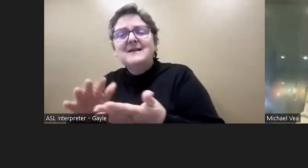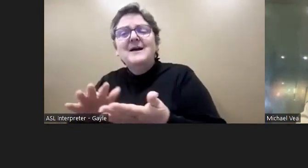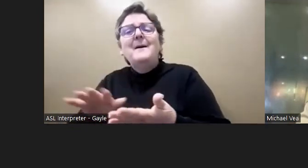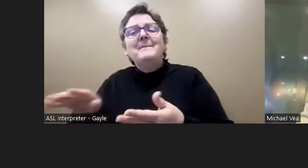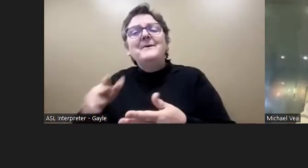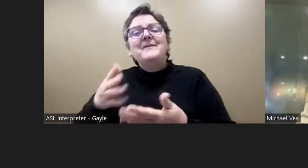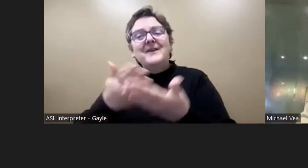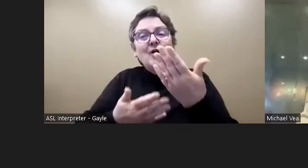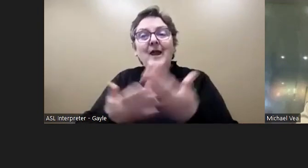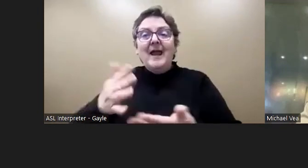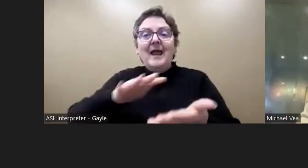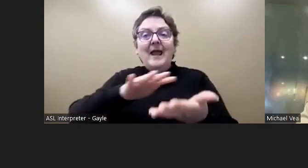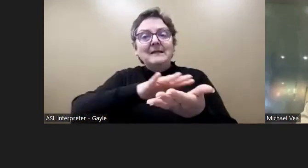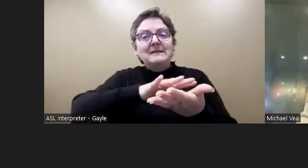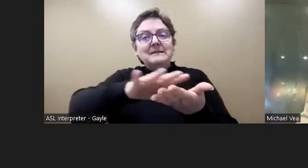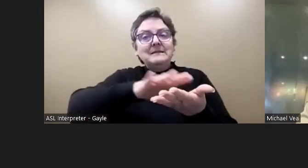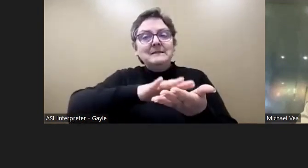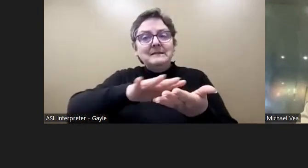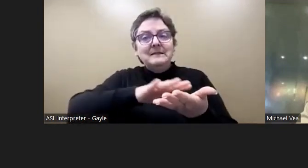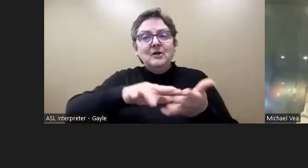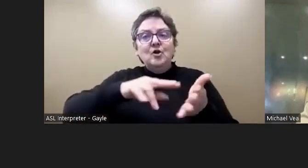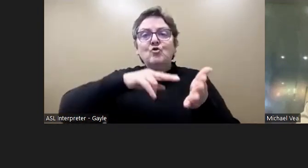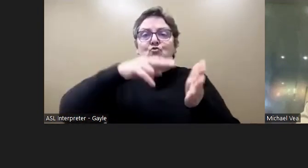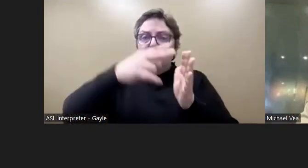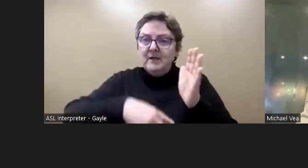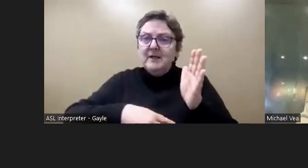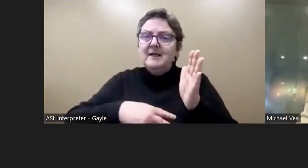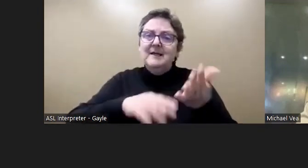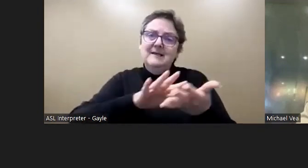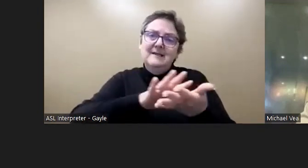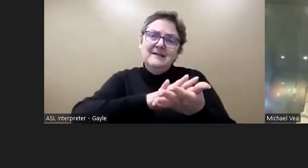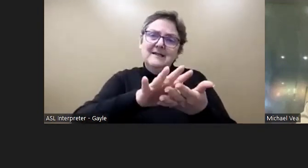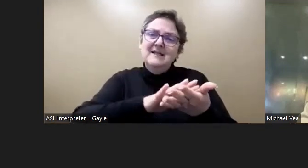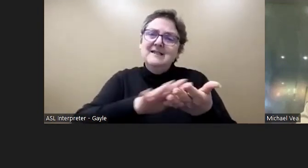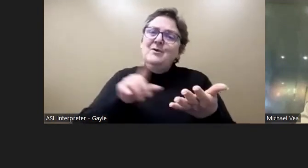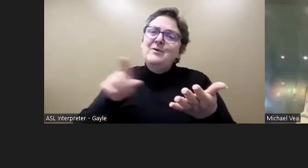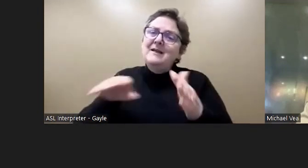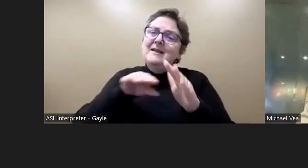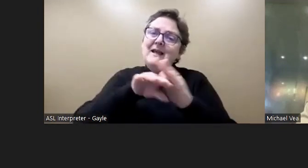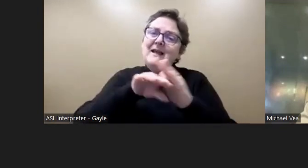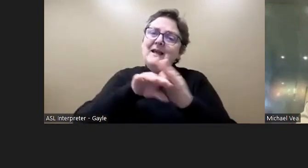would have access to reading books. So that's the problem that we have encountered before.